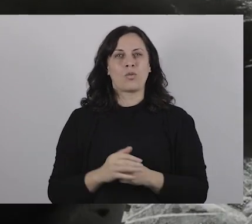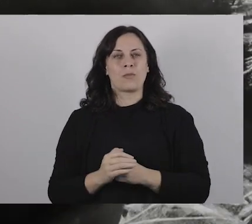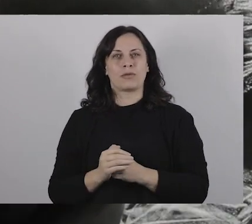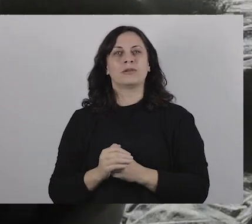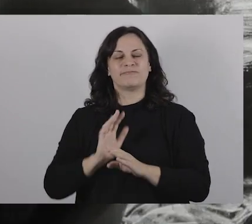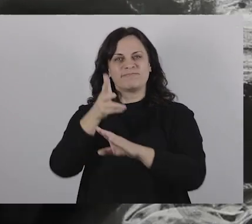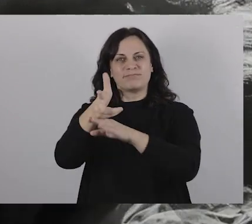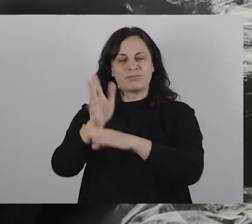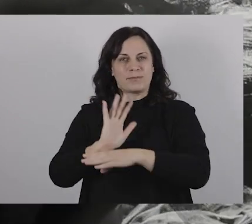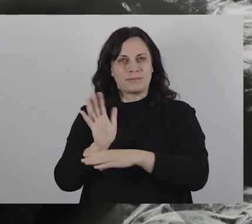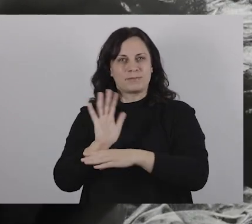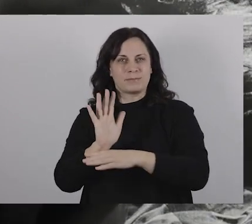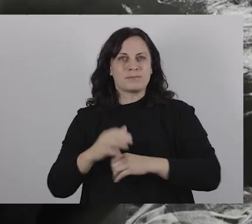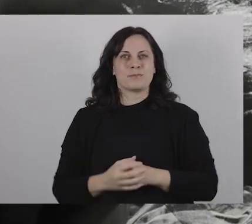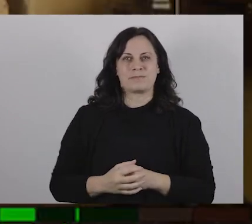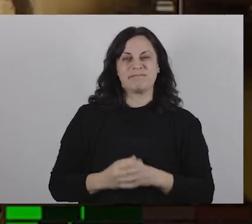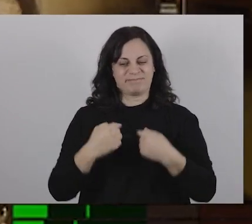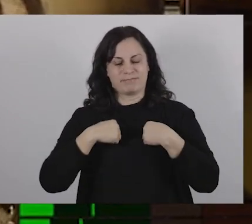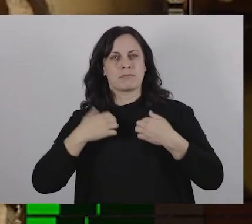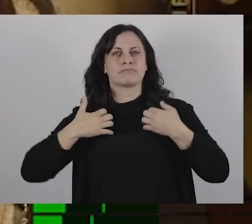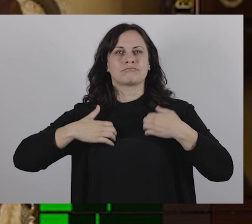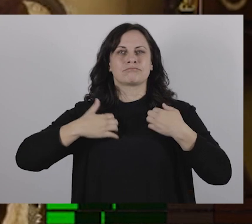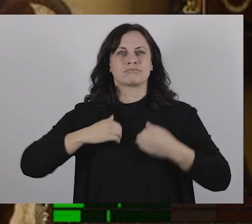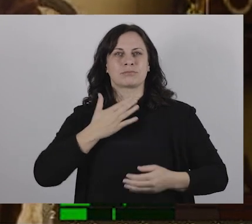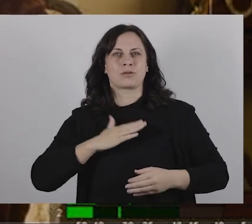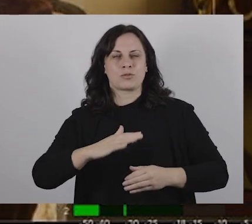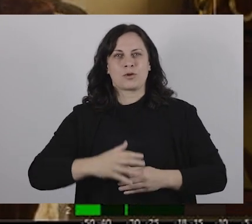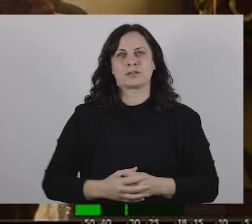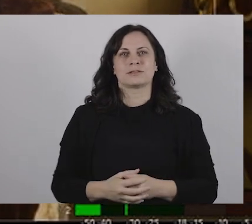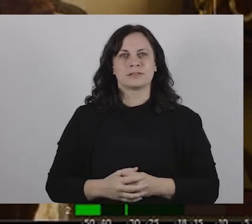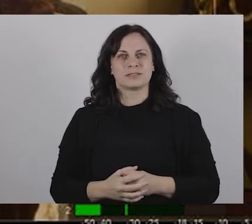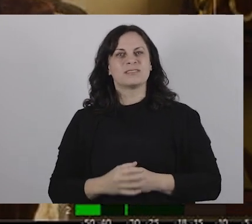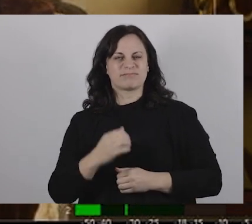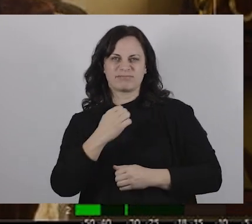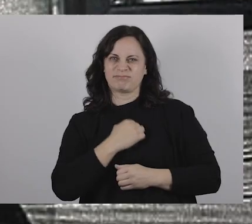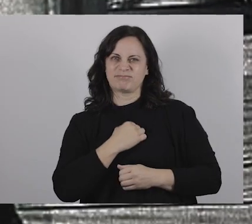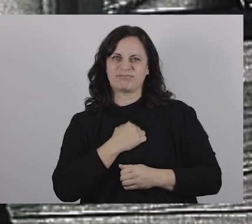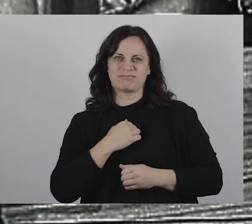I wanted to go more towards filmmaking, which I am right now. I'm making my first kiriata.